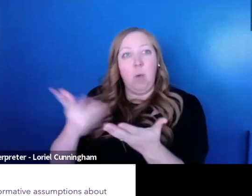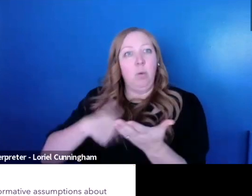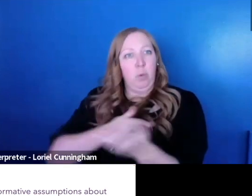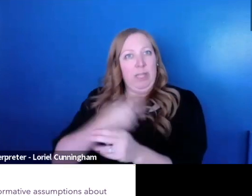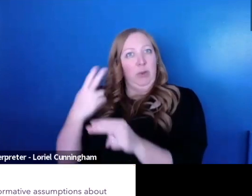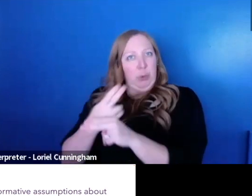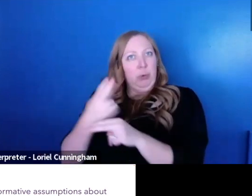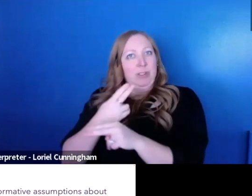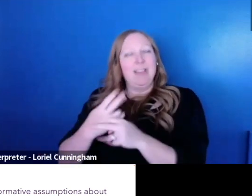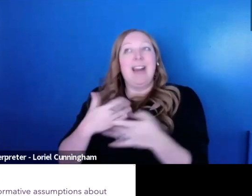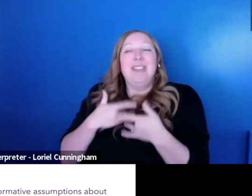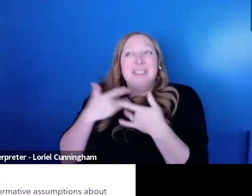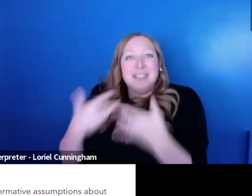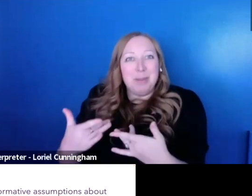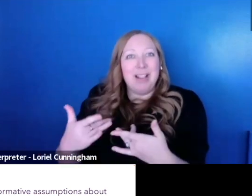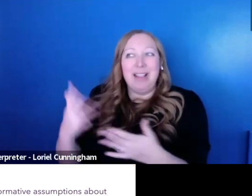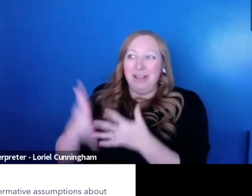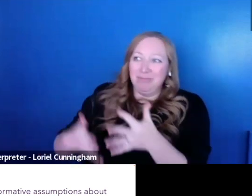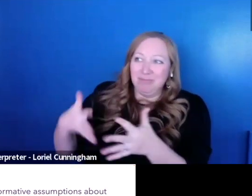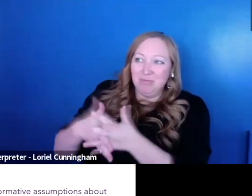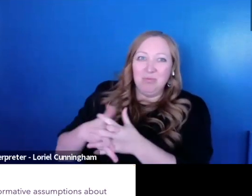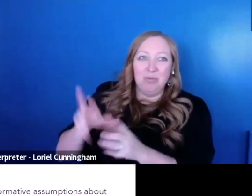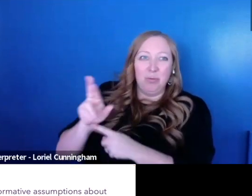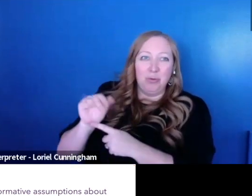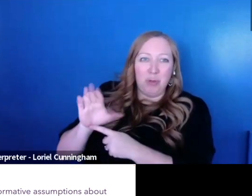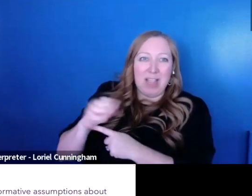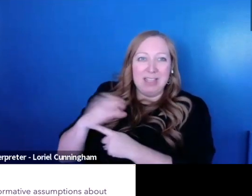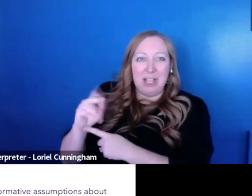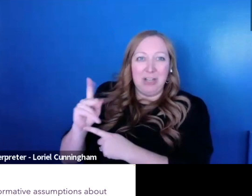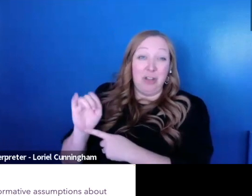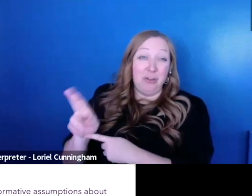racialized in gendered faces, that we use as neuroscientific